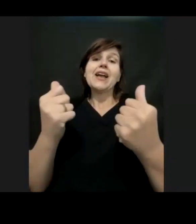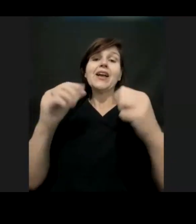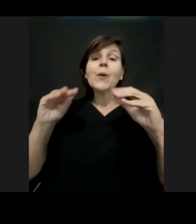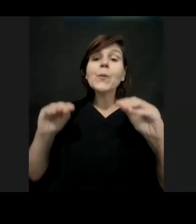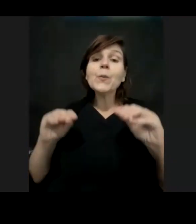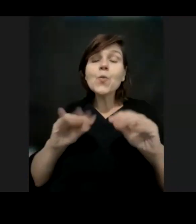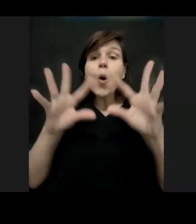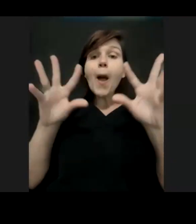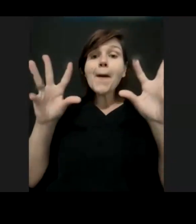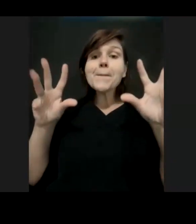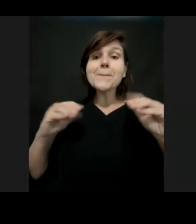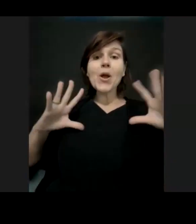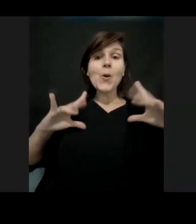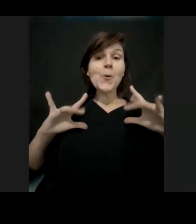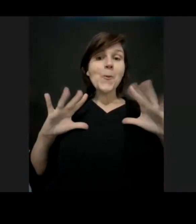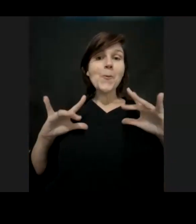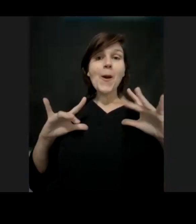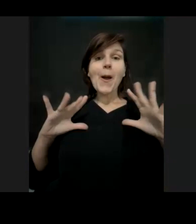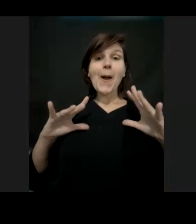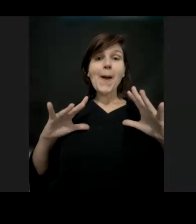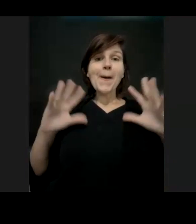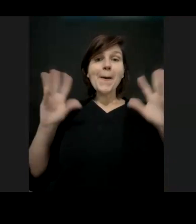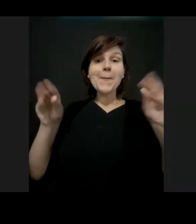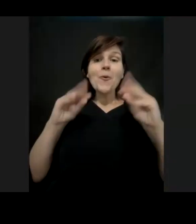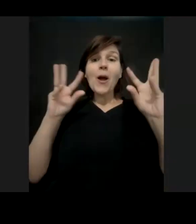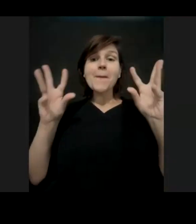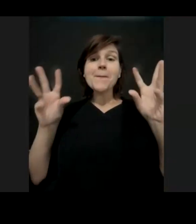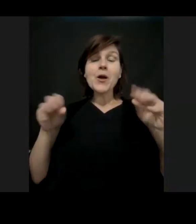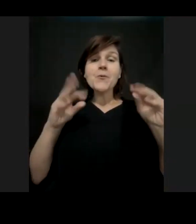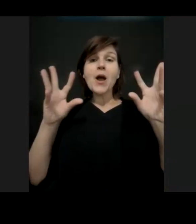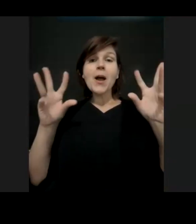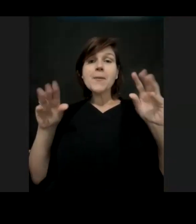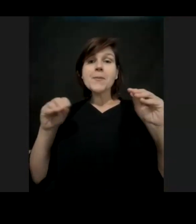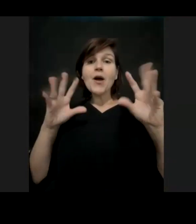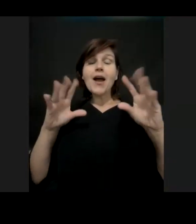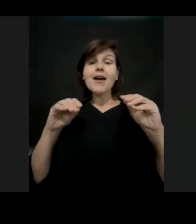Woo woo woo! Coming across the world, one more rainbow spin!